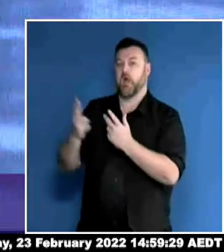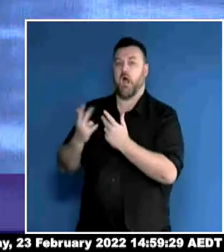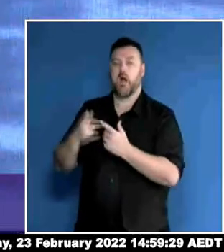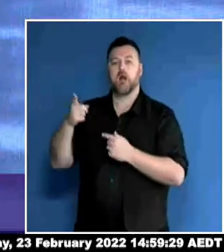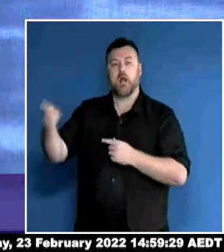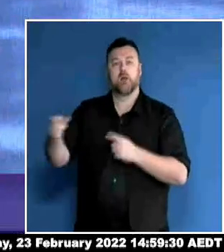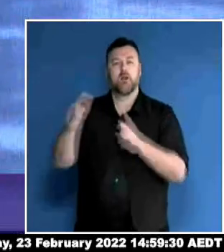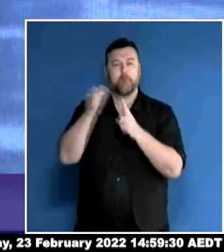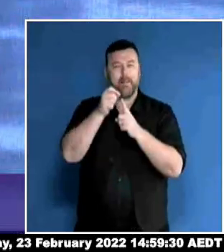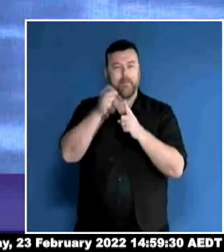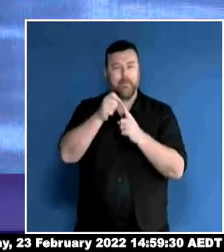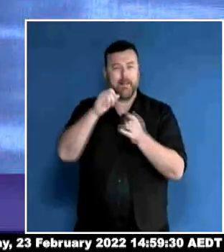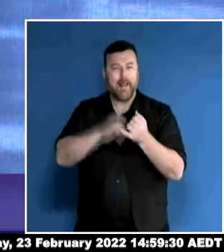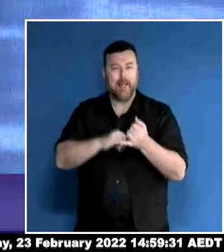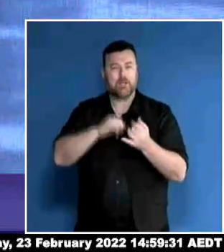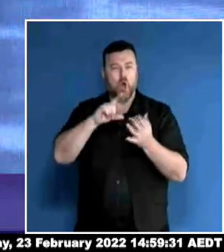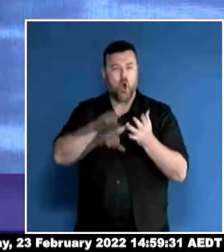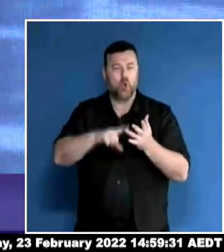the post-placement support officer.